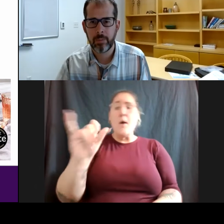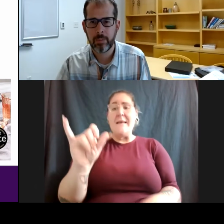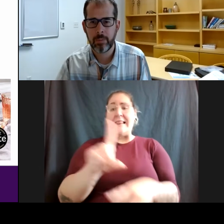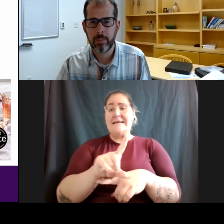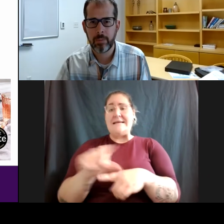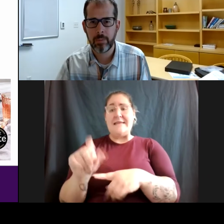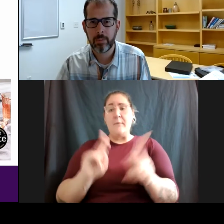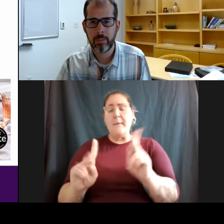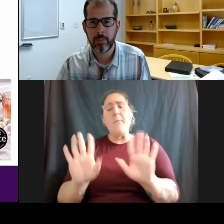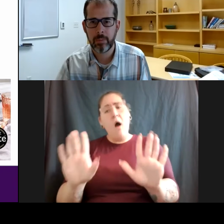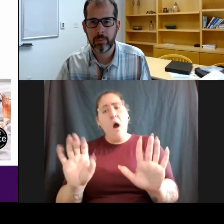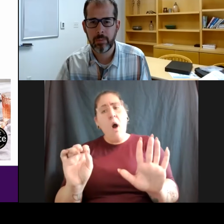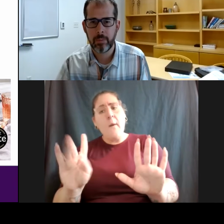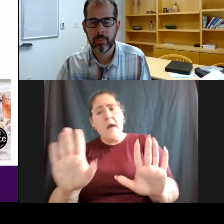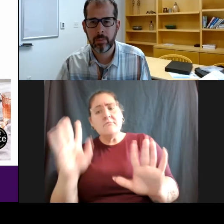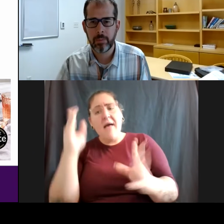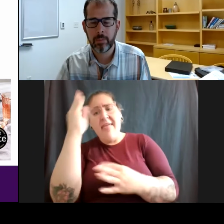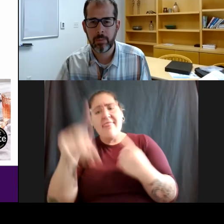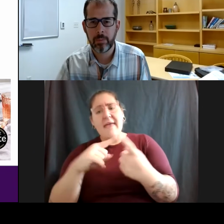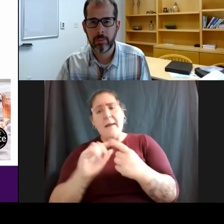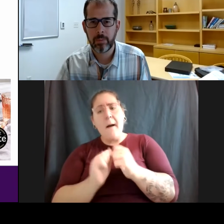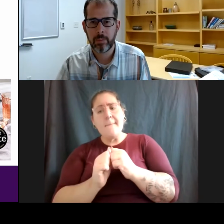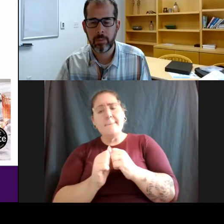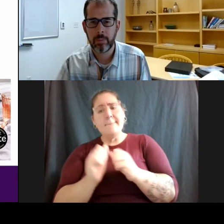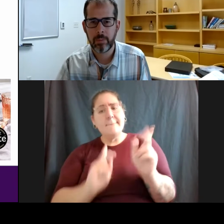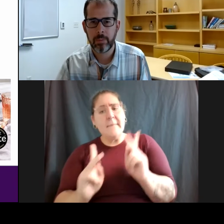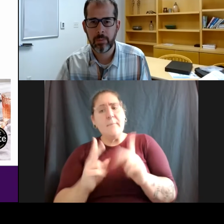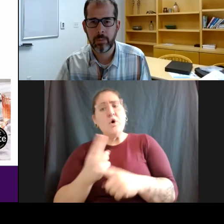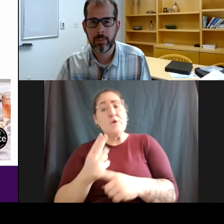let's think about people who are in a mobile device, people who are accessing content on a busy